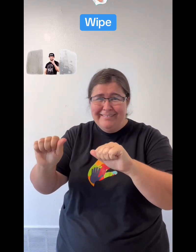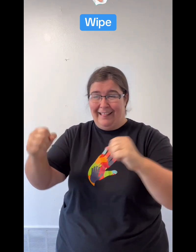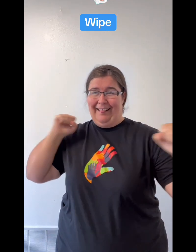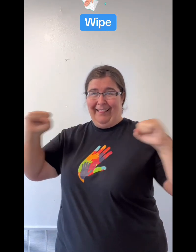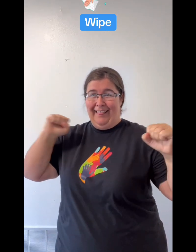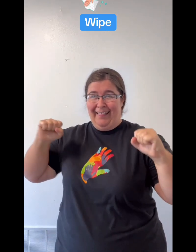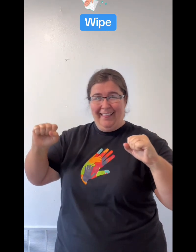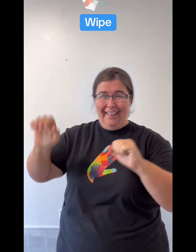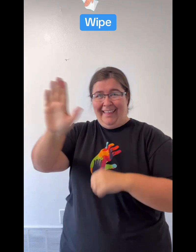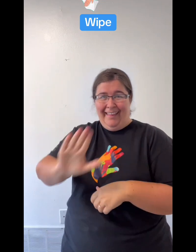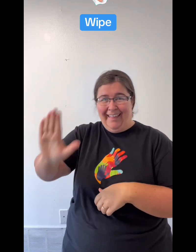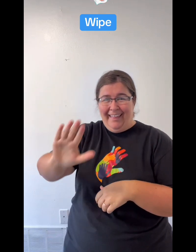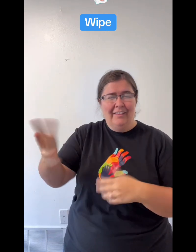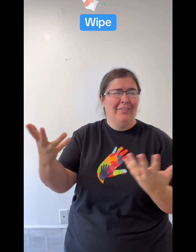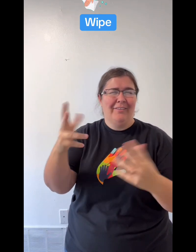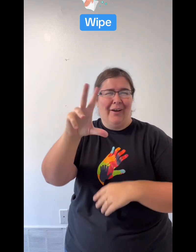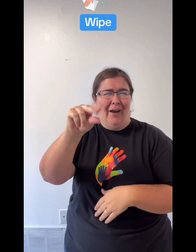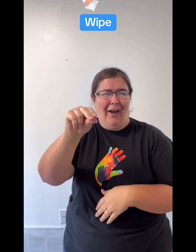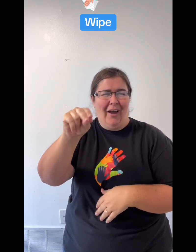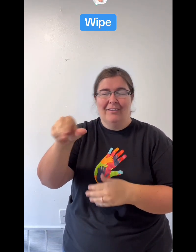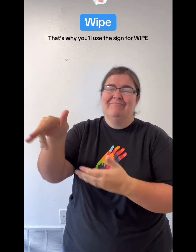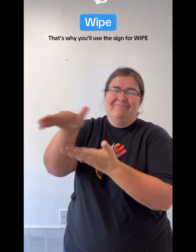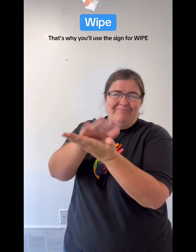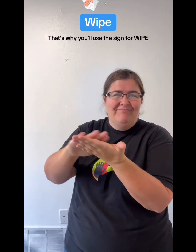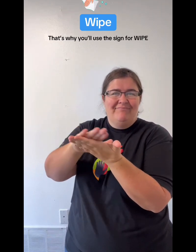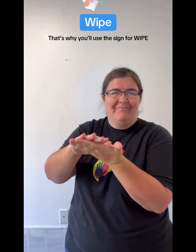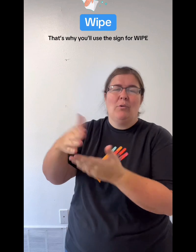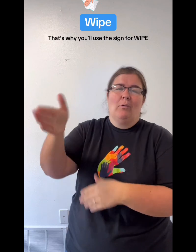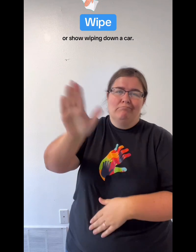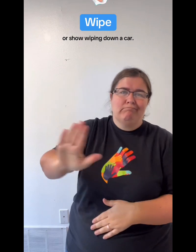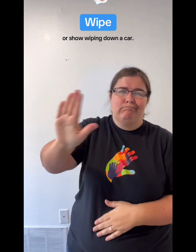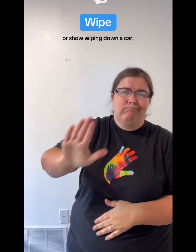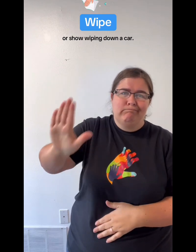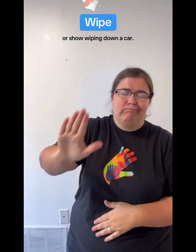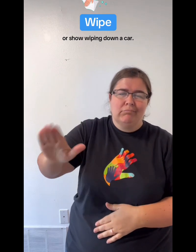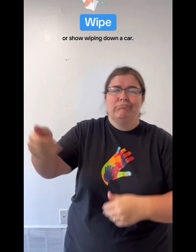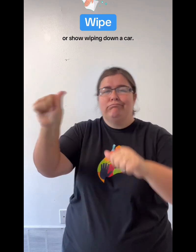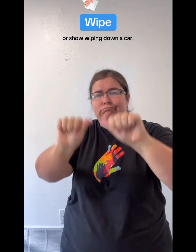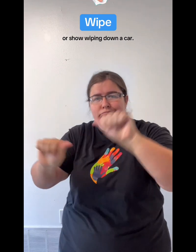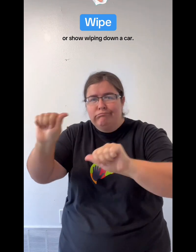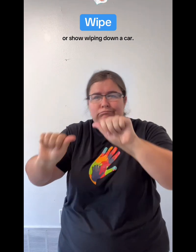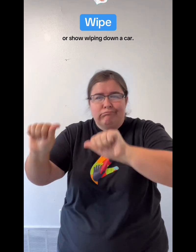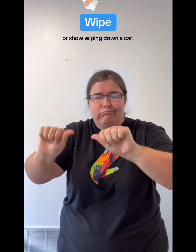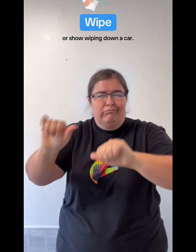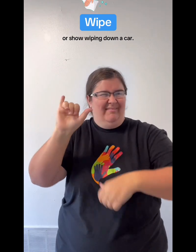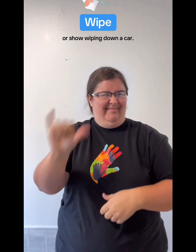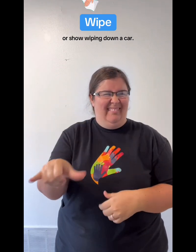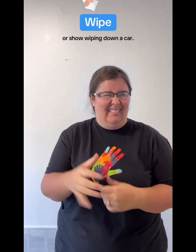Do you use a bath towel to wipe down a car?? Nah! That's why you'll use the sign for WIPE to show wiping down a car.